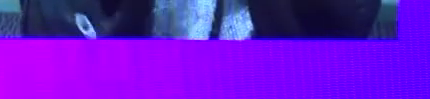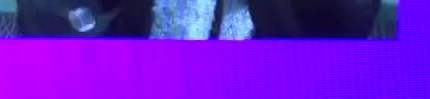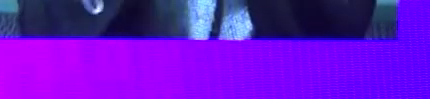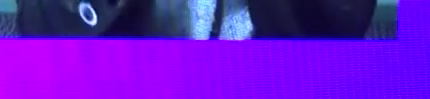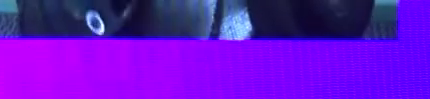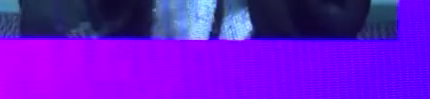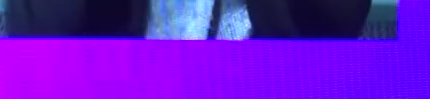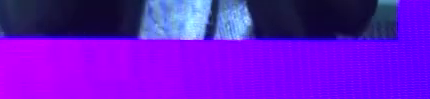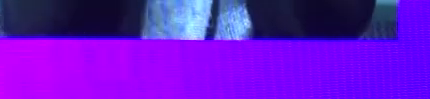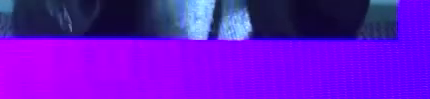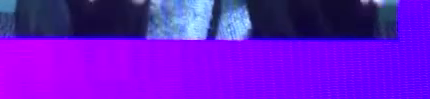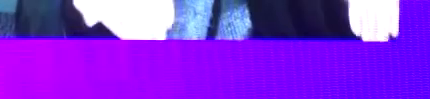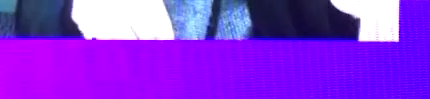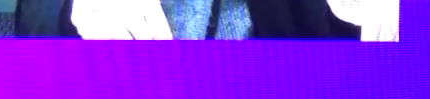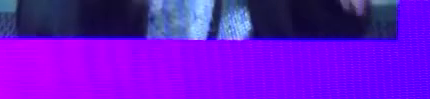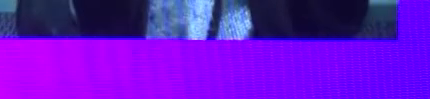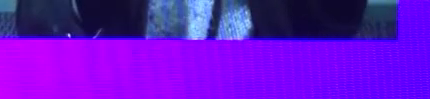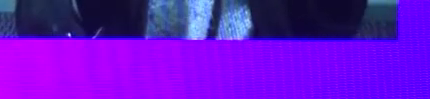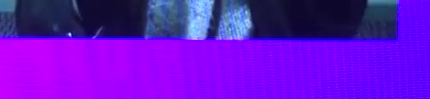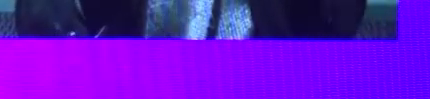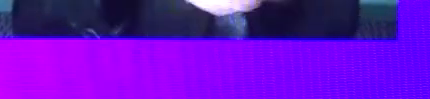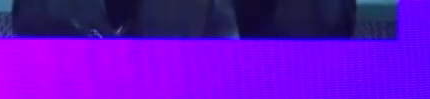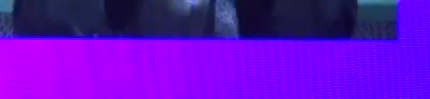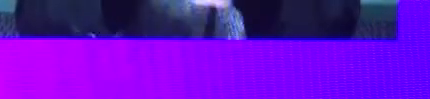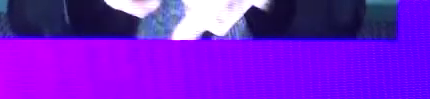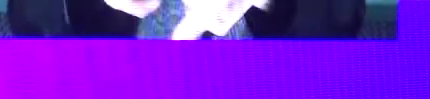But I'm not saying it isn't a tough choice. I'm not saying it isn't personally devastating.